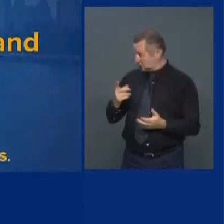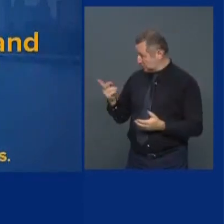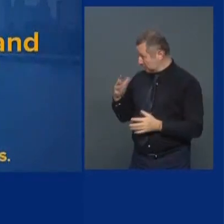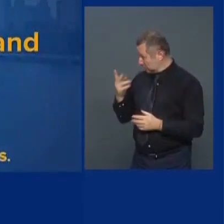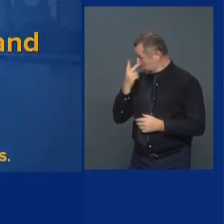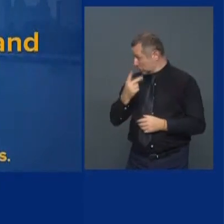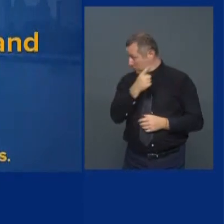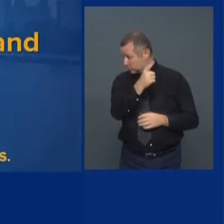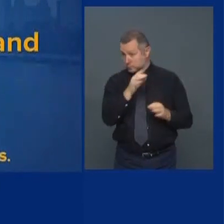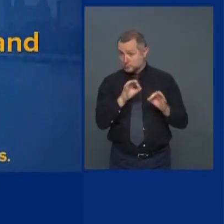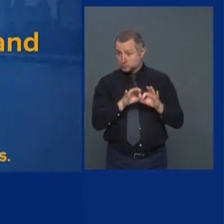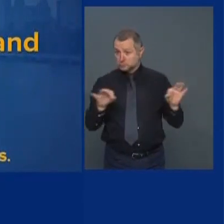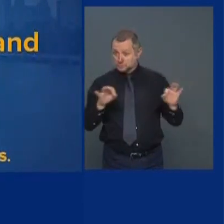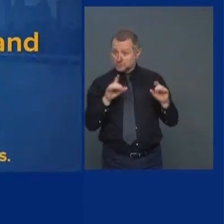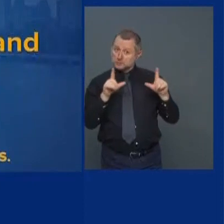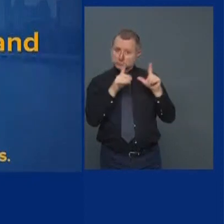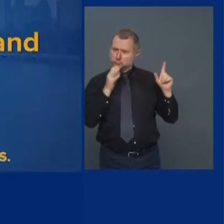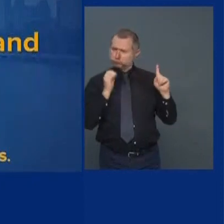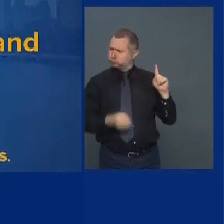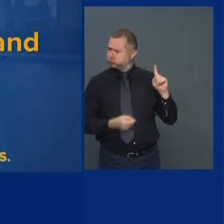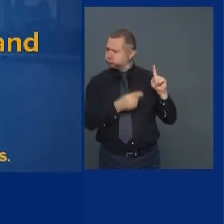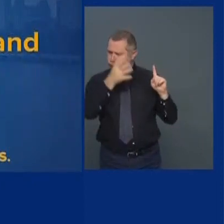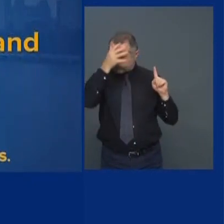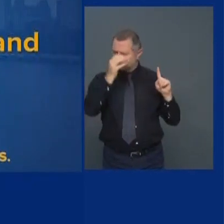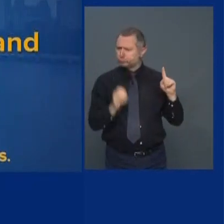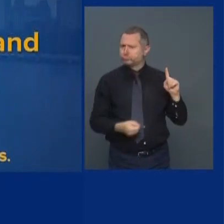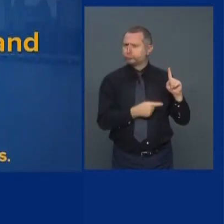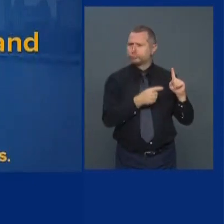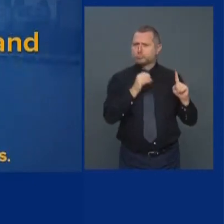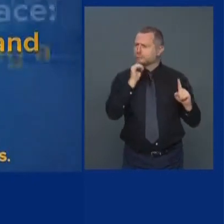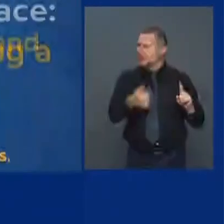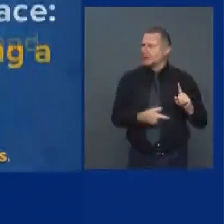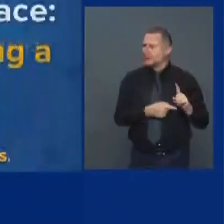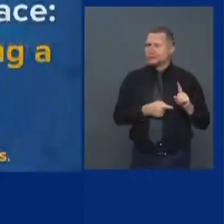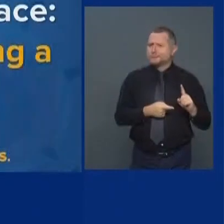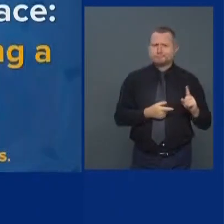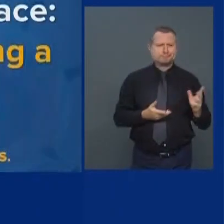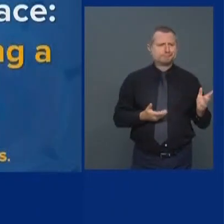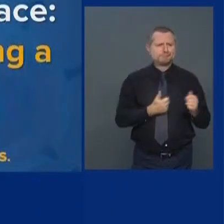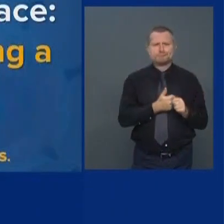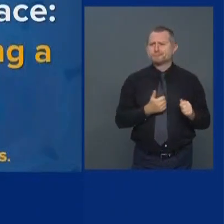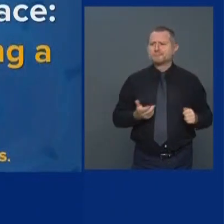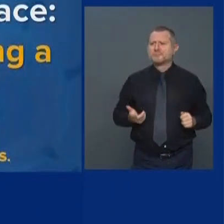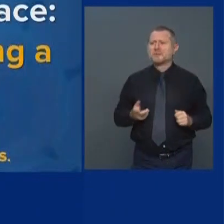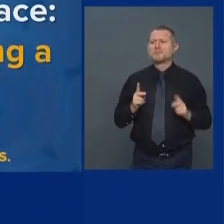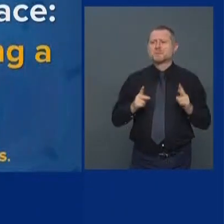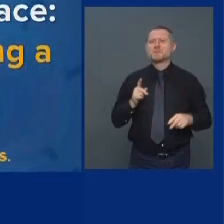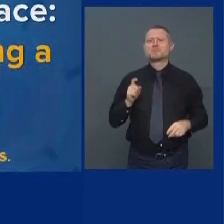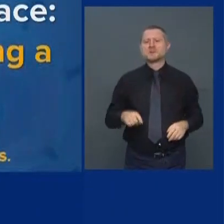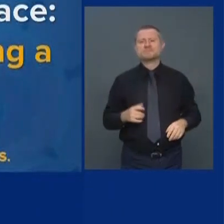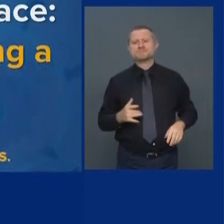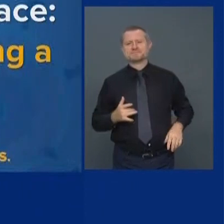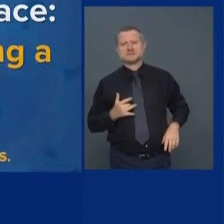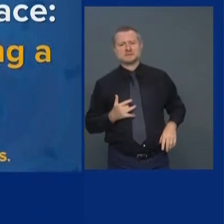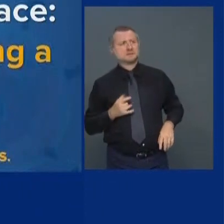CERTIFICATE ON THE WALL WHEN I VISITED PRESIDENT TRUMP. ROB CAME WITH ME. DID YOU SEE ONE?